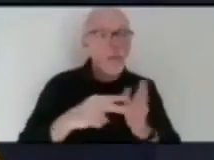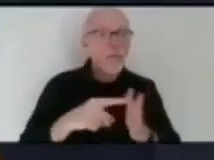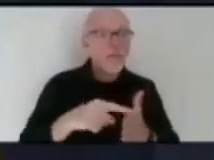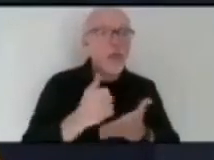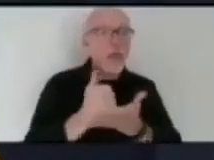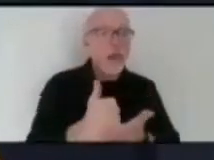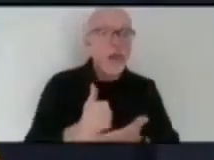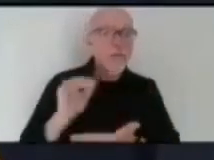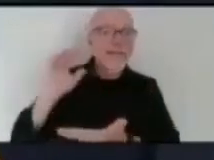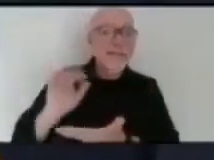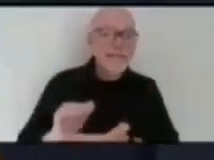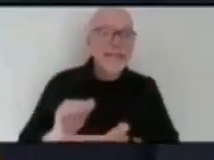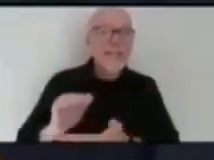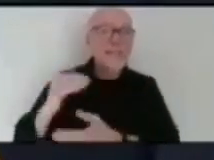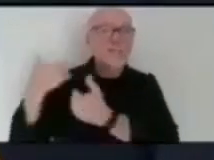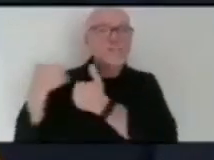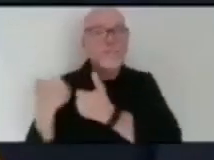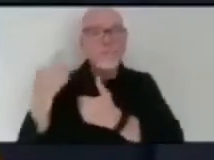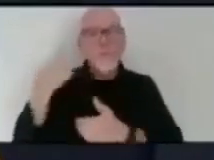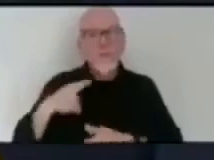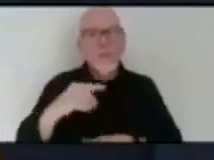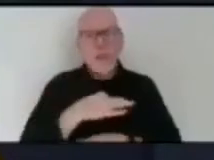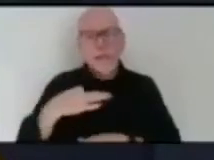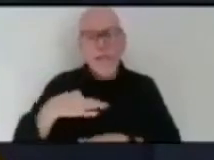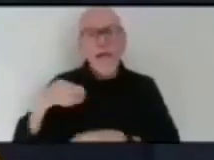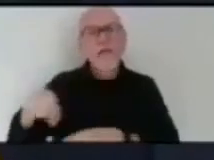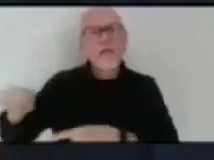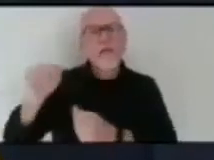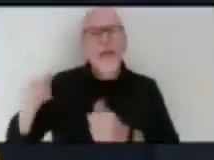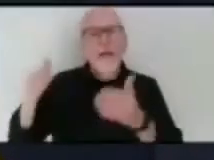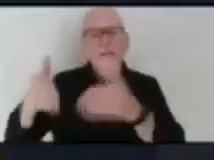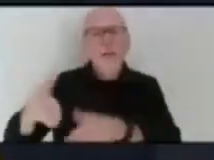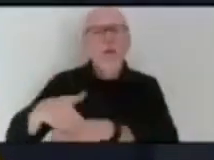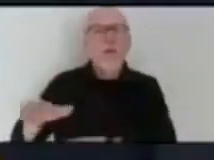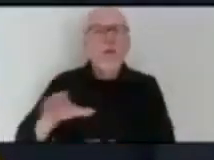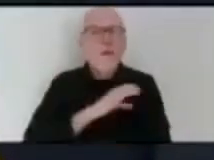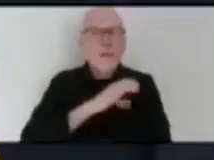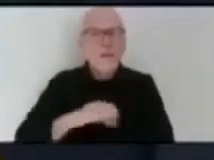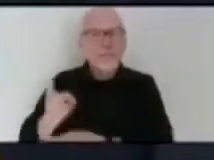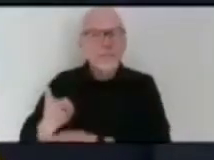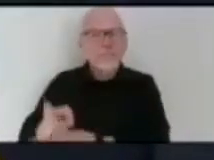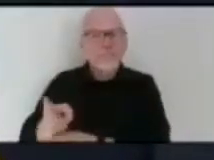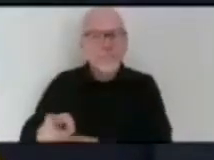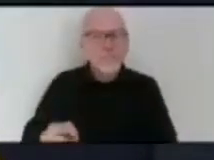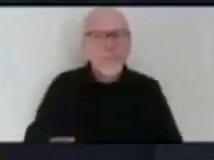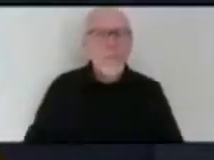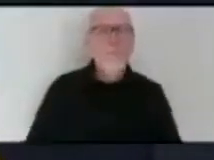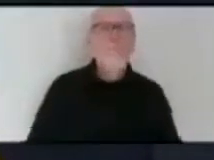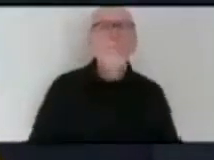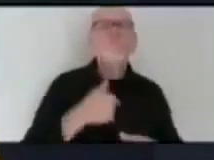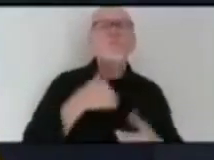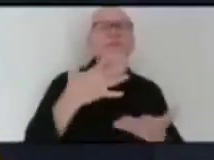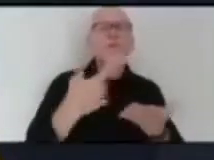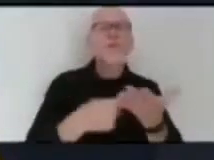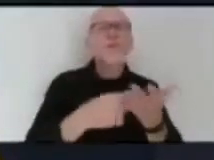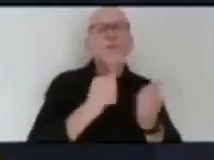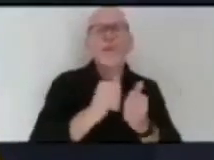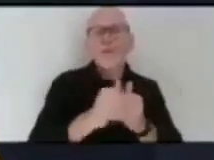clinical staff from non clinical duties we have asked them on. We have communicated this with the facilities as well, that they are another set of